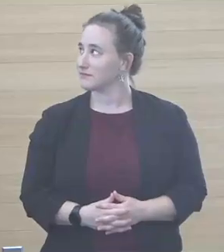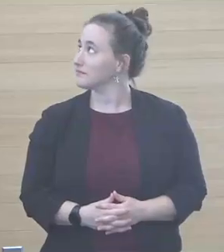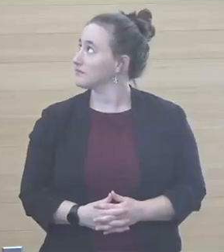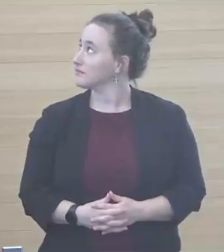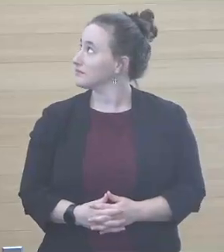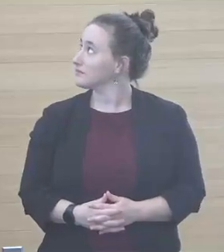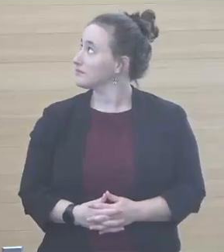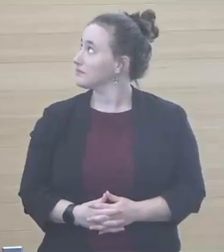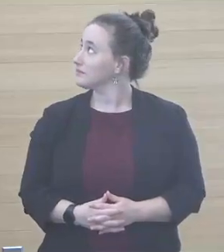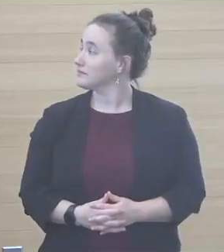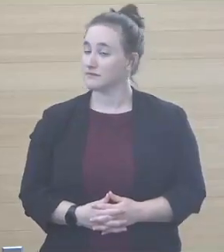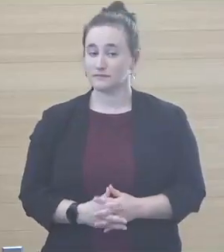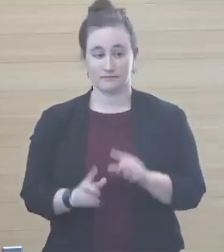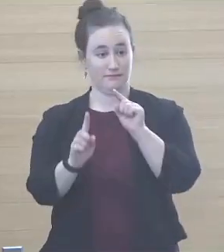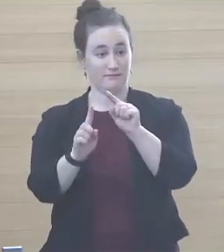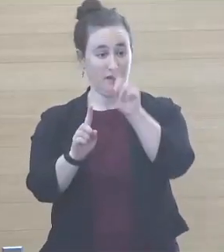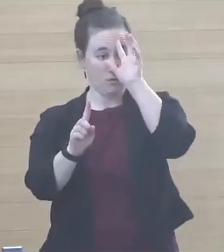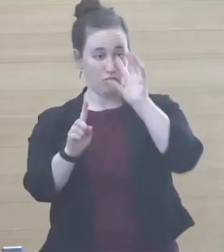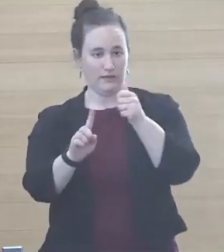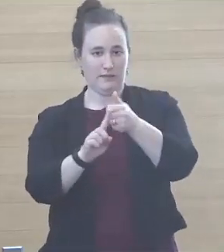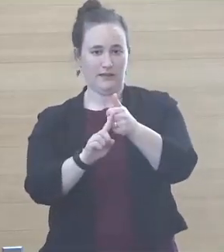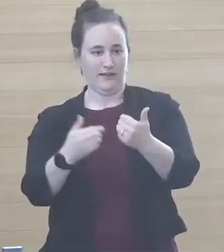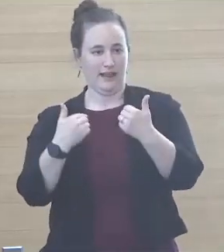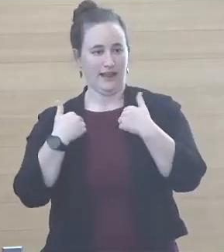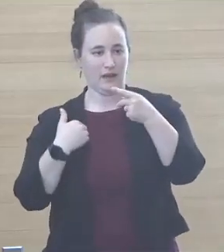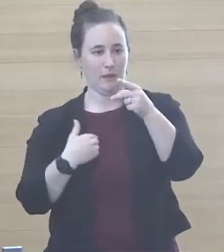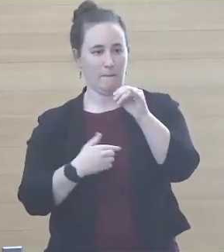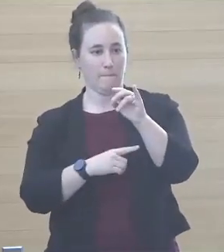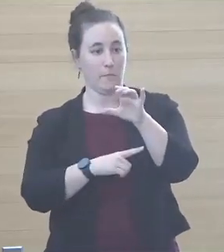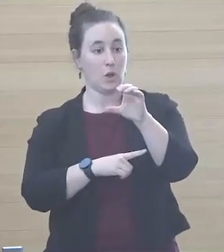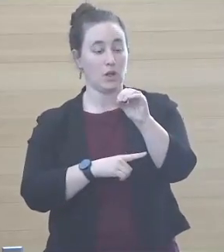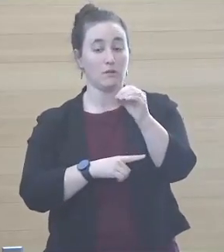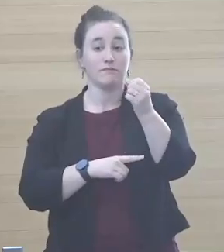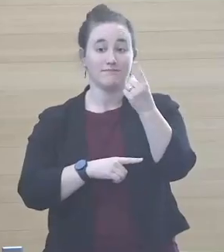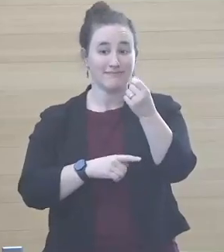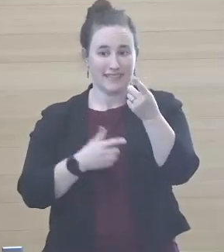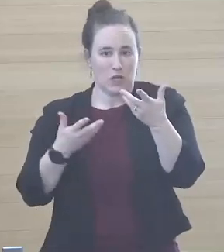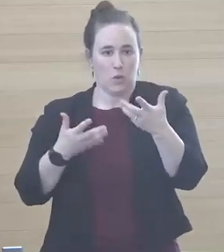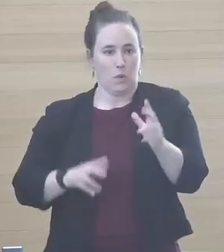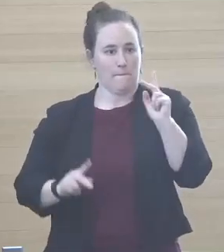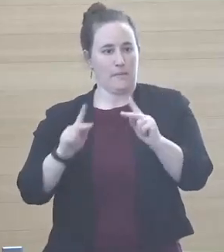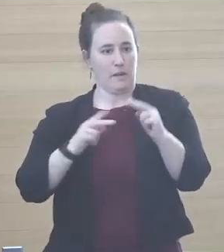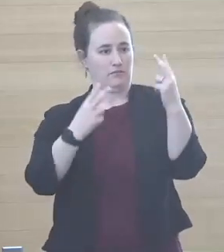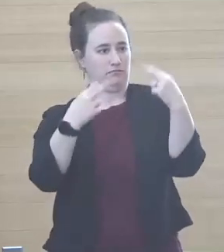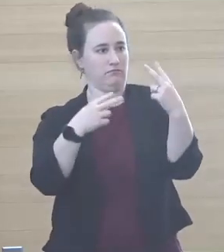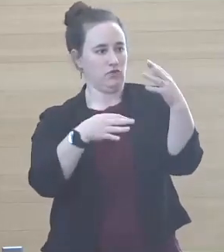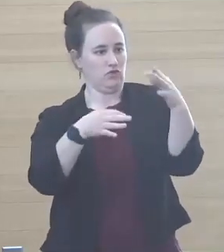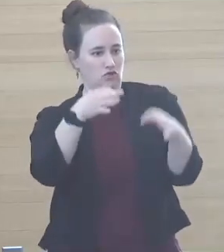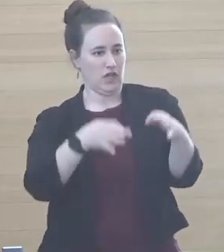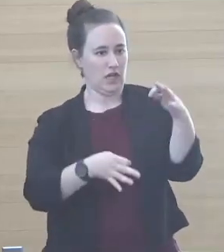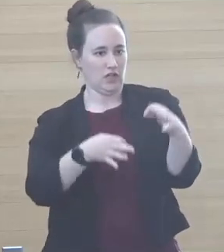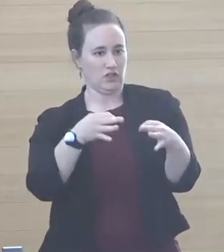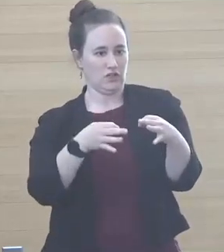This president had polio, and for fear of the public's view of disability, he very rarely appeared in his wheelchair.